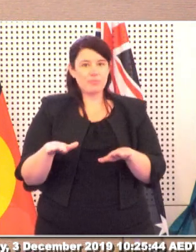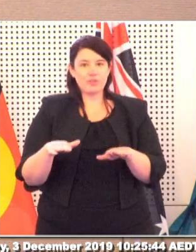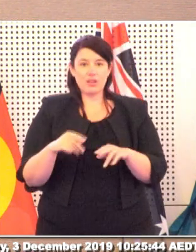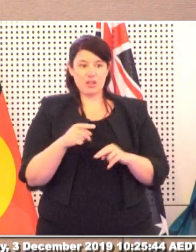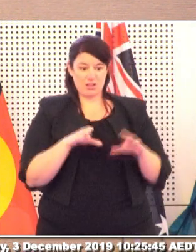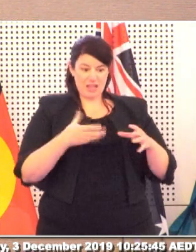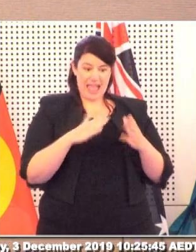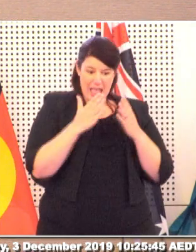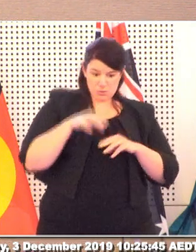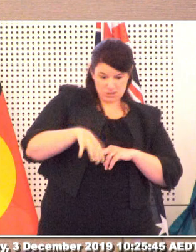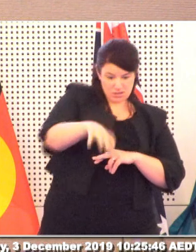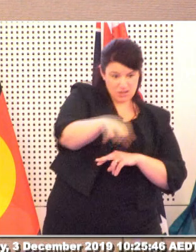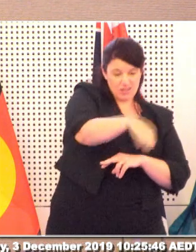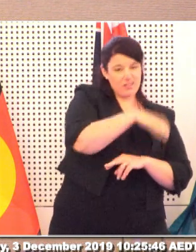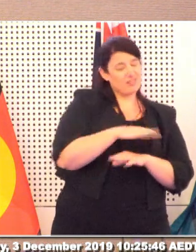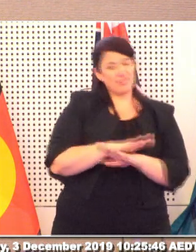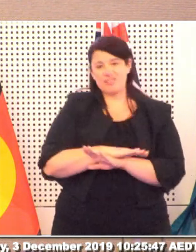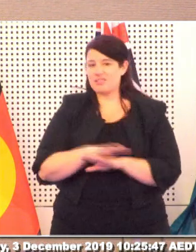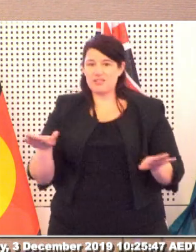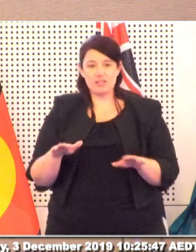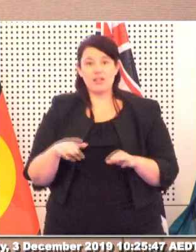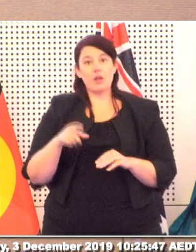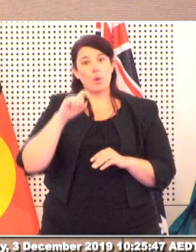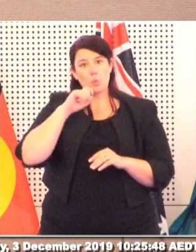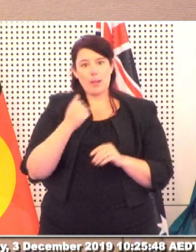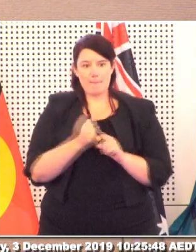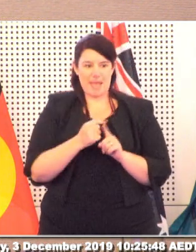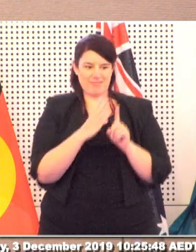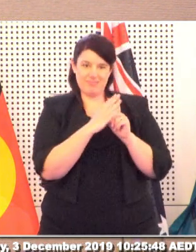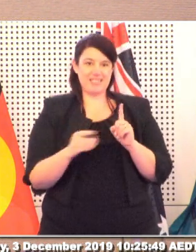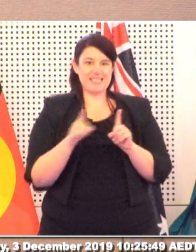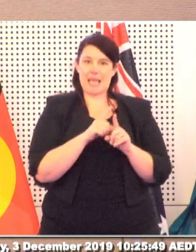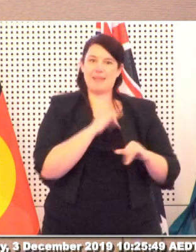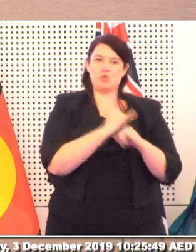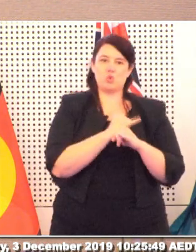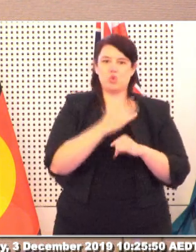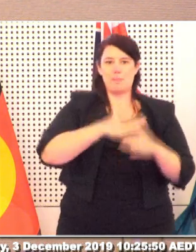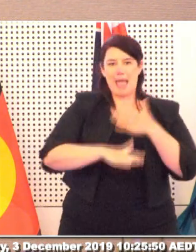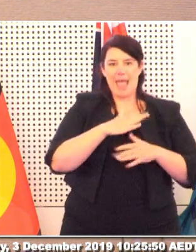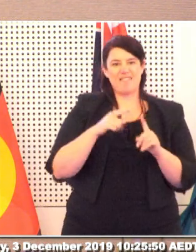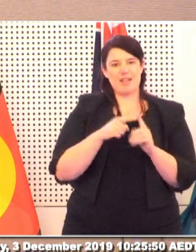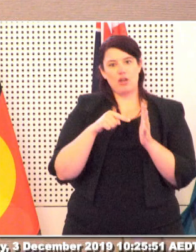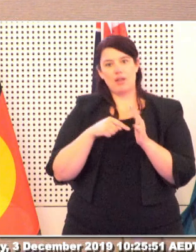cluster, on the basis that this will reproduce some of the same problems that existed in the institution.